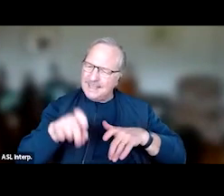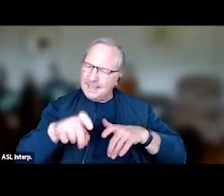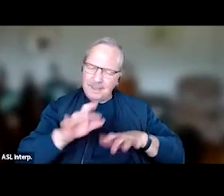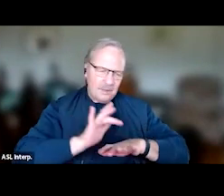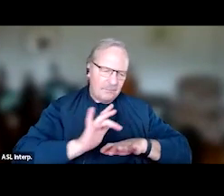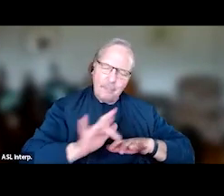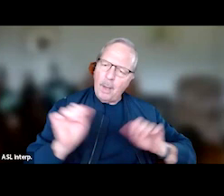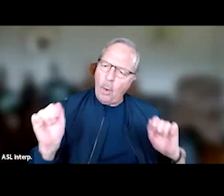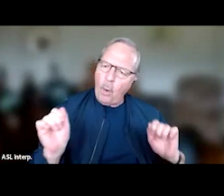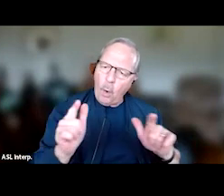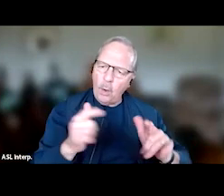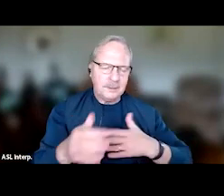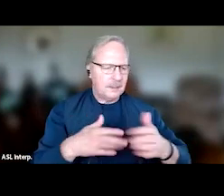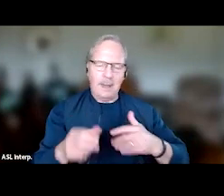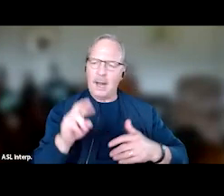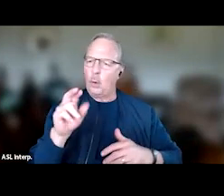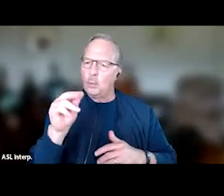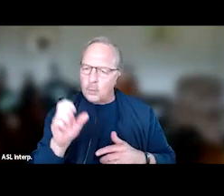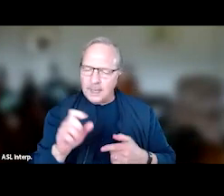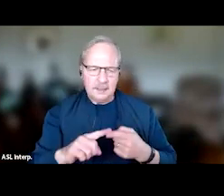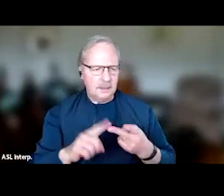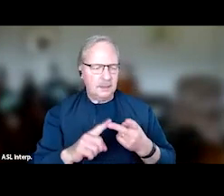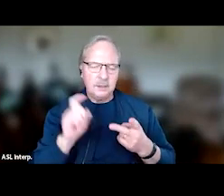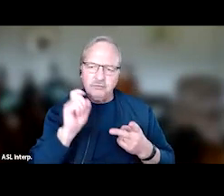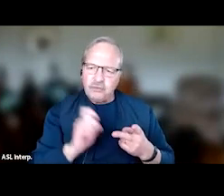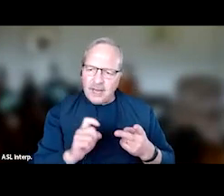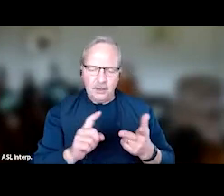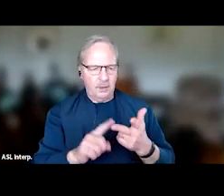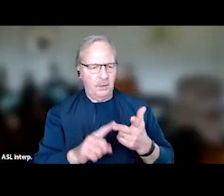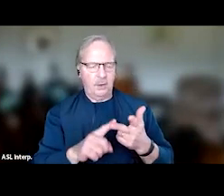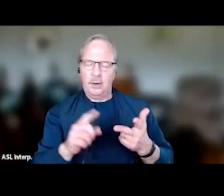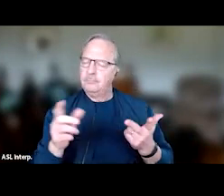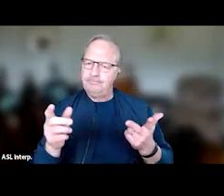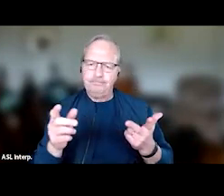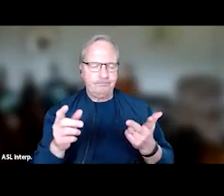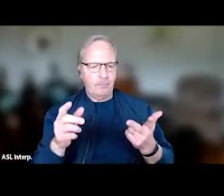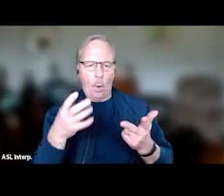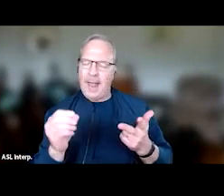regardless of race, gender, orientation, or any kind of special population, right?